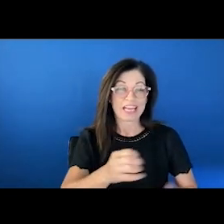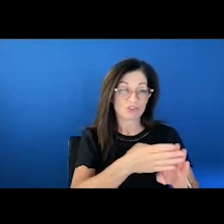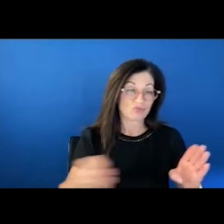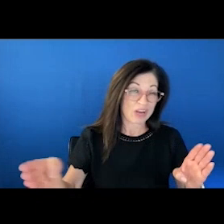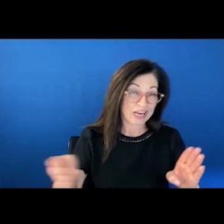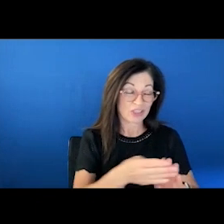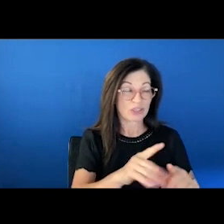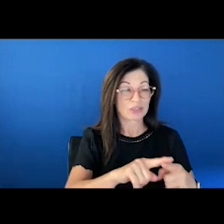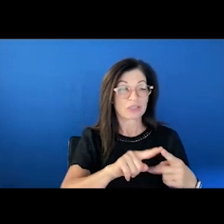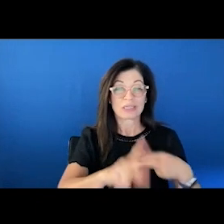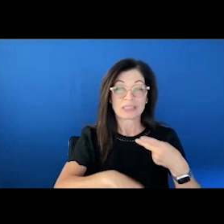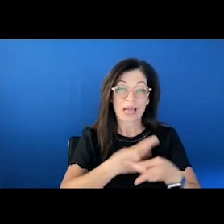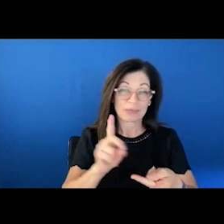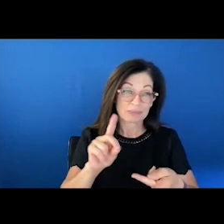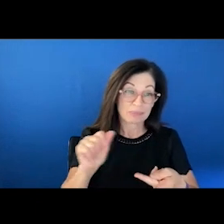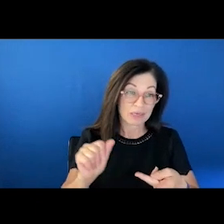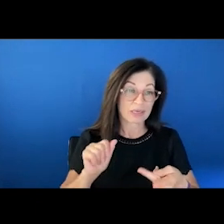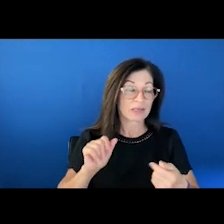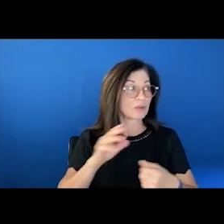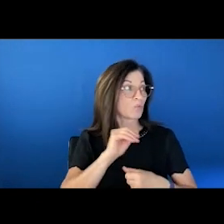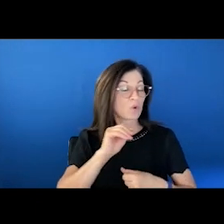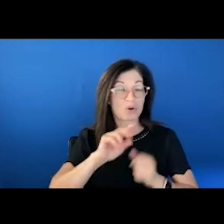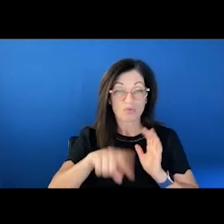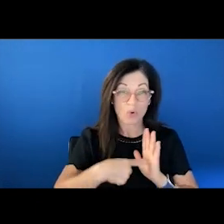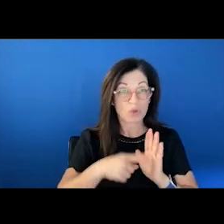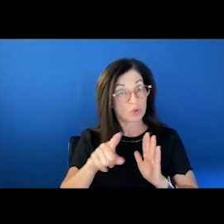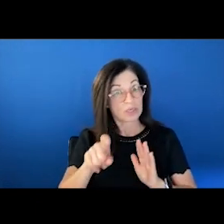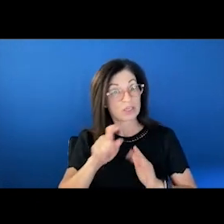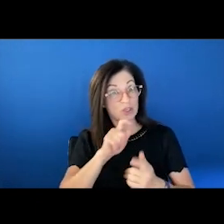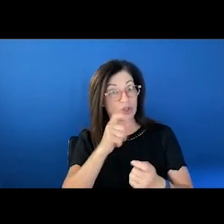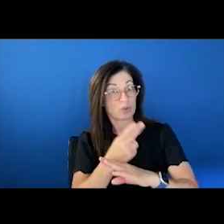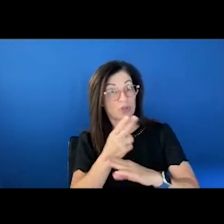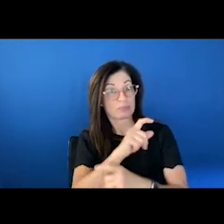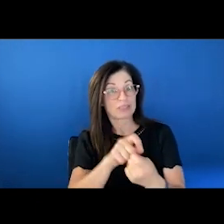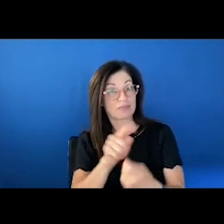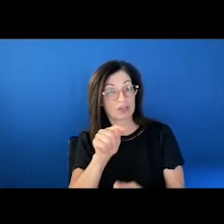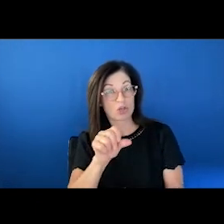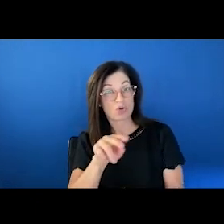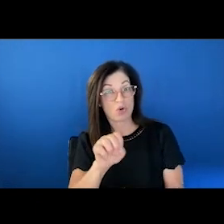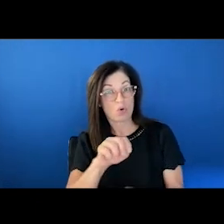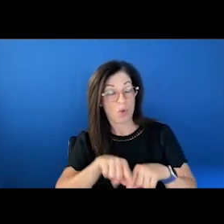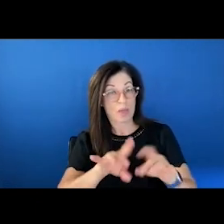type of disability, role) do you need to use a specific tone with your messaging?